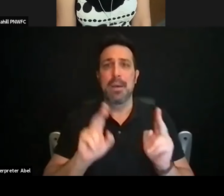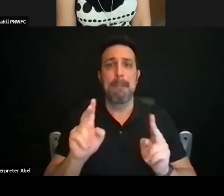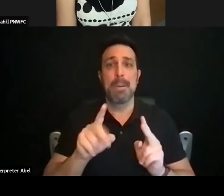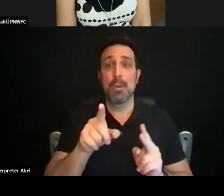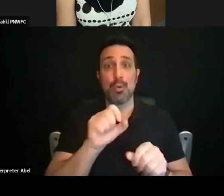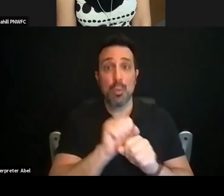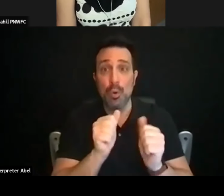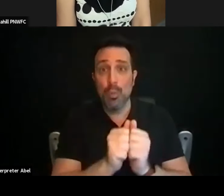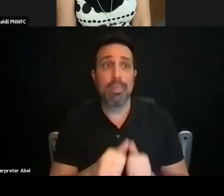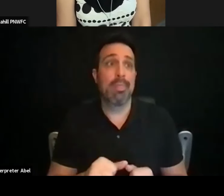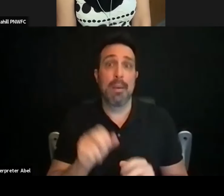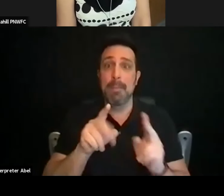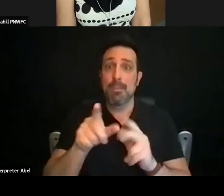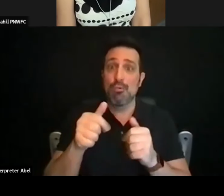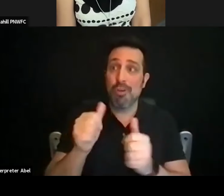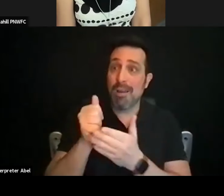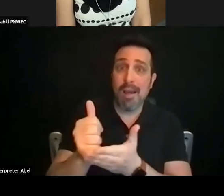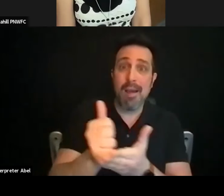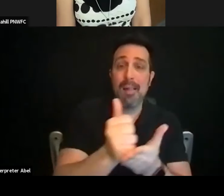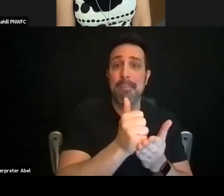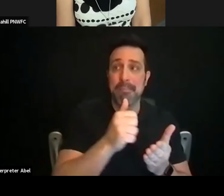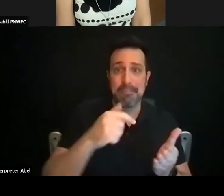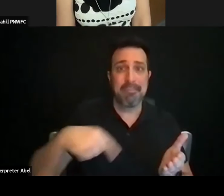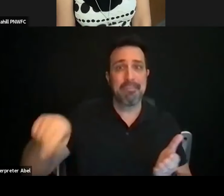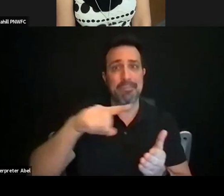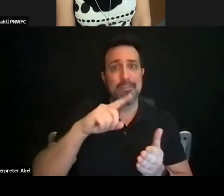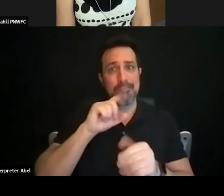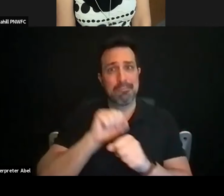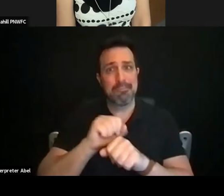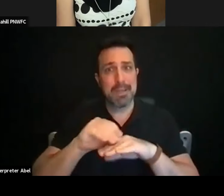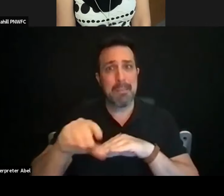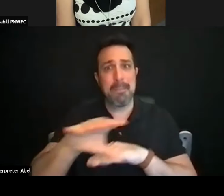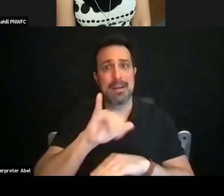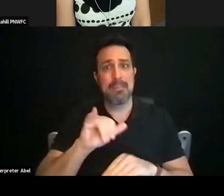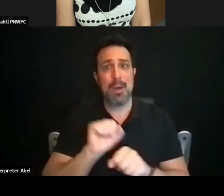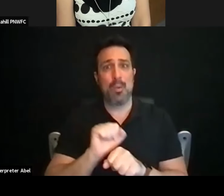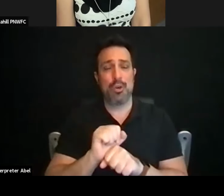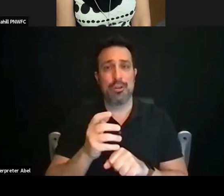isolated